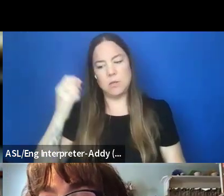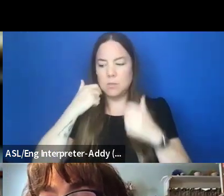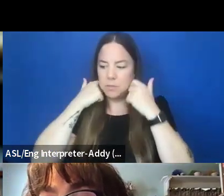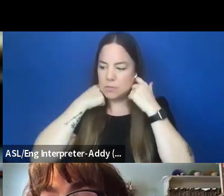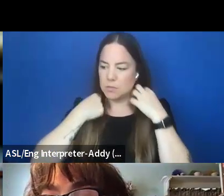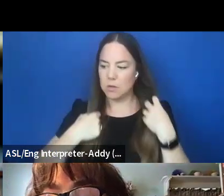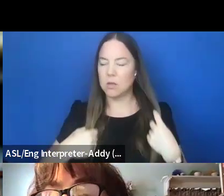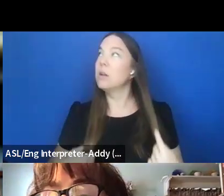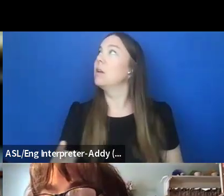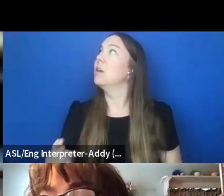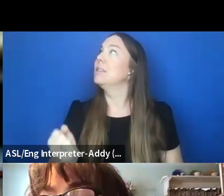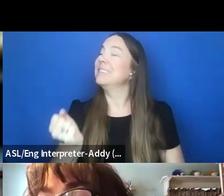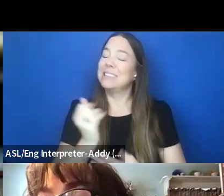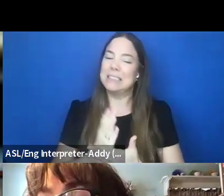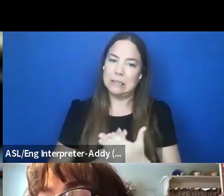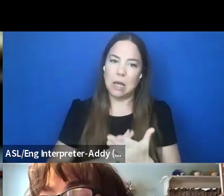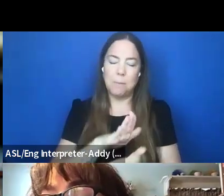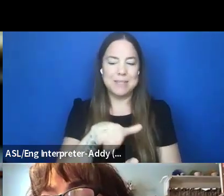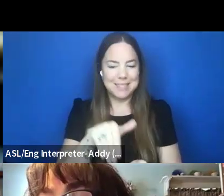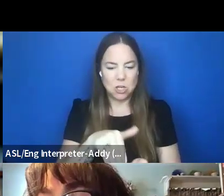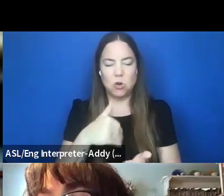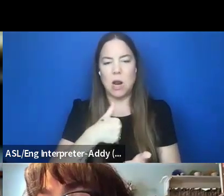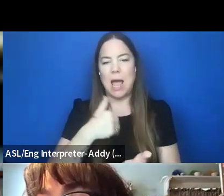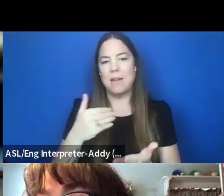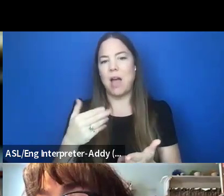Brooke Wilson: some centers. Brooke Wilson: have a higher indirect cost rate.